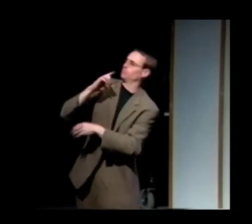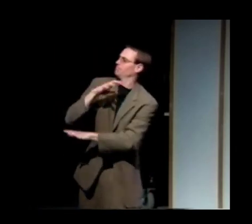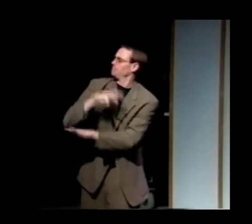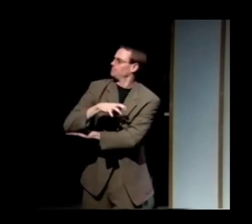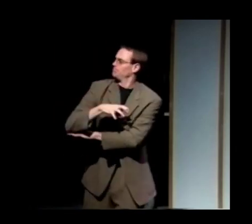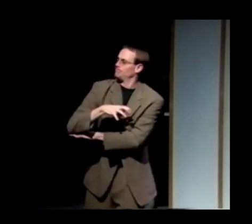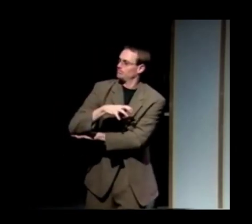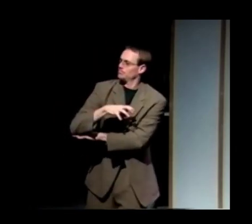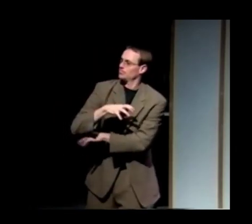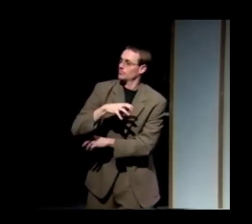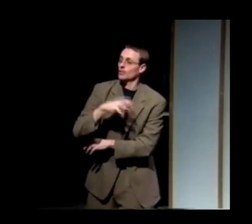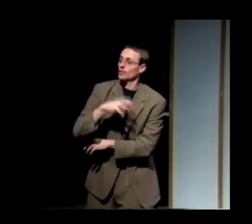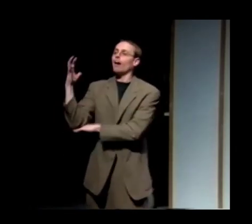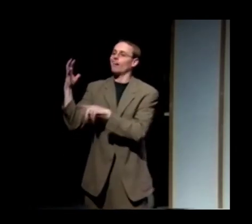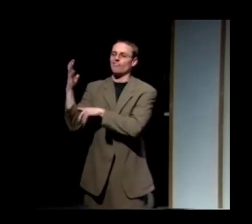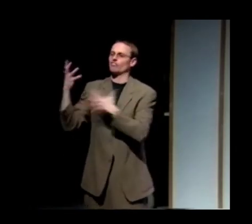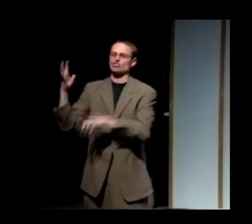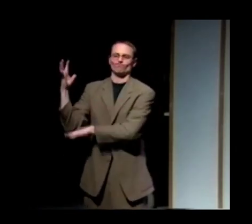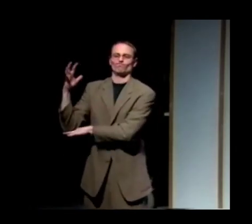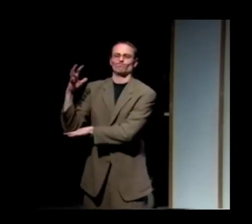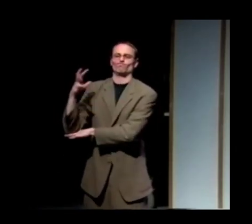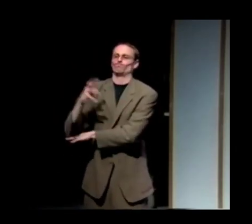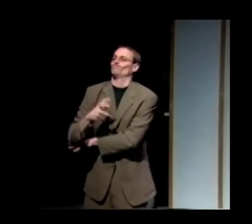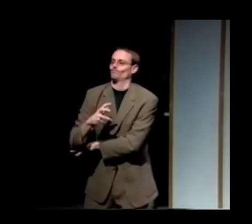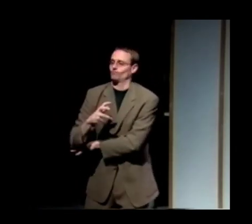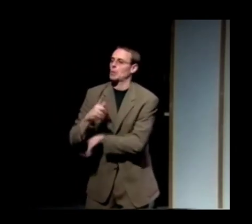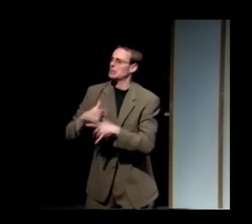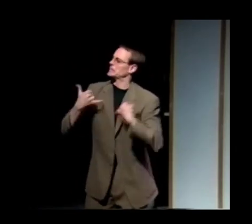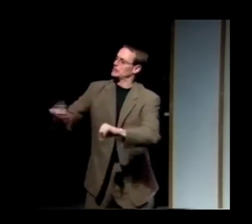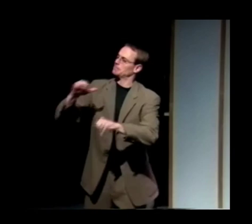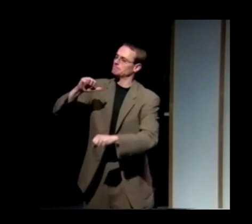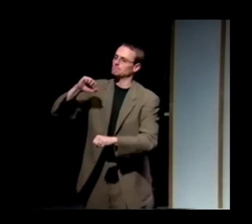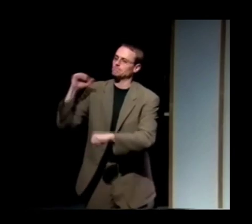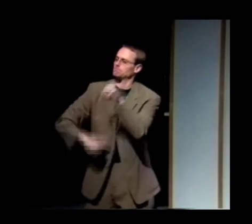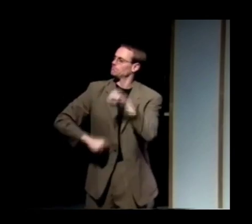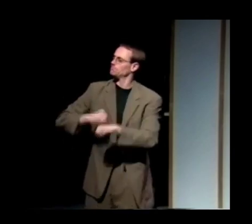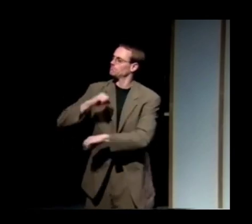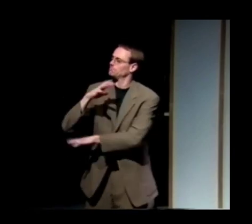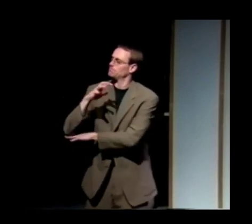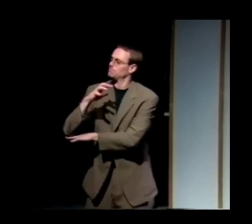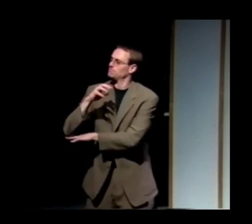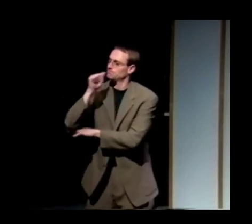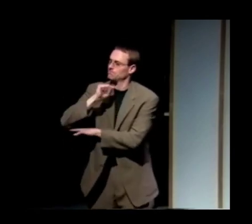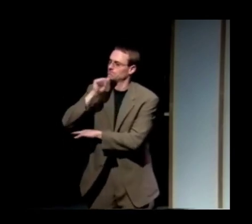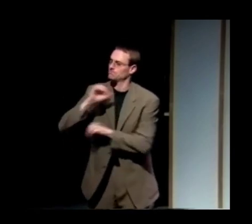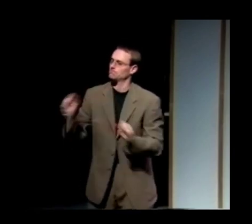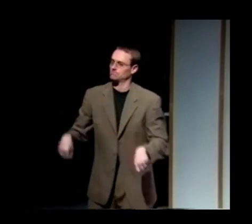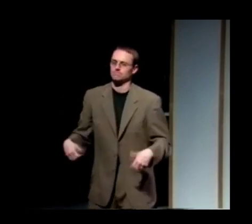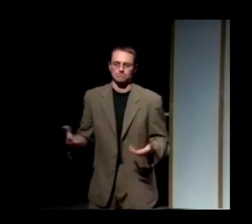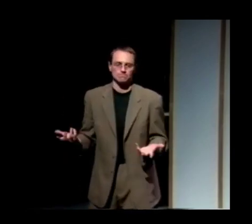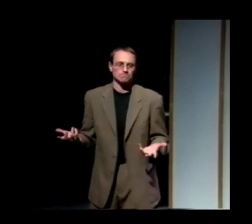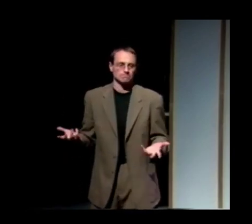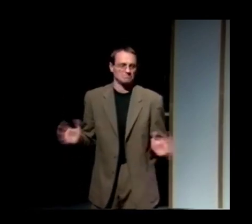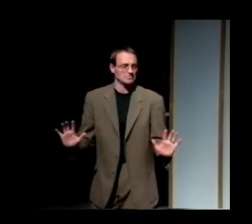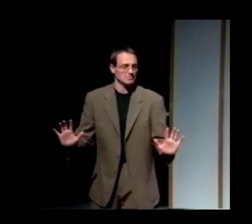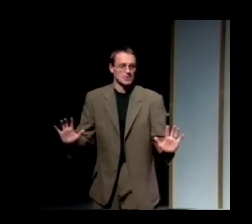AND THE STORMS, BUT THE STRENGTH OF THE TREE. THE TREE WASN'T STANDING UP STRAIGHT. THE TREE WAS STILL STANDING BUT NOT UP STRAIGHT.